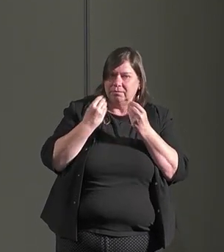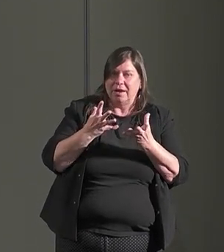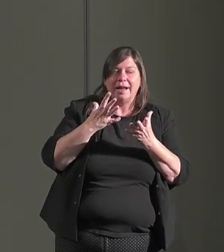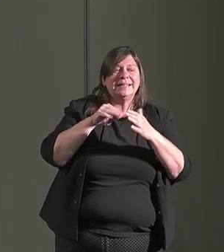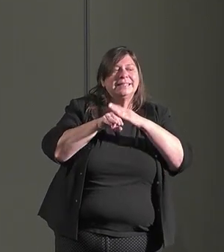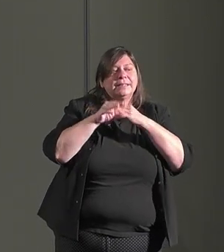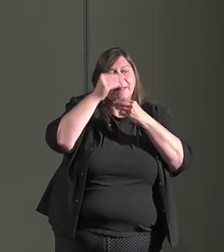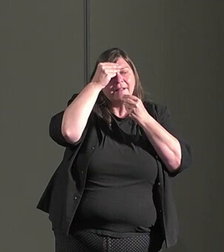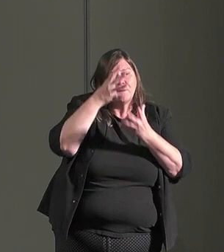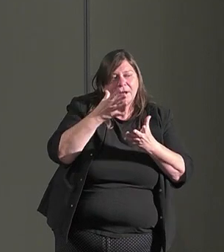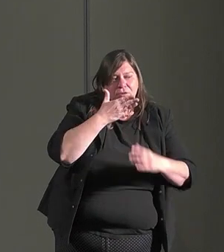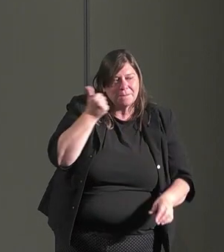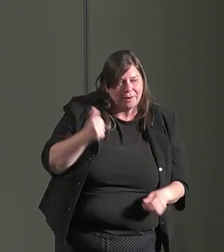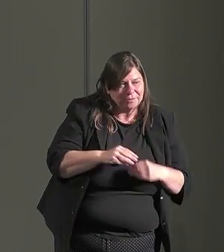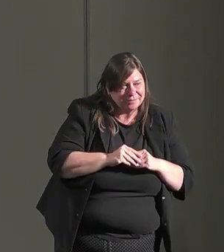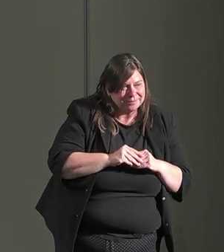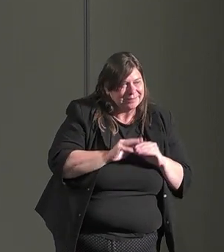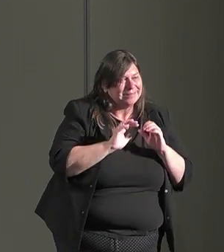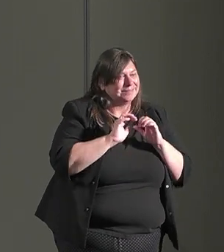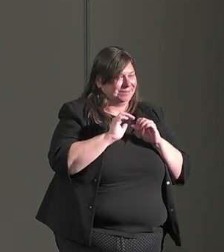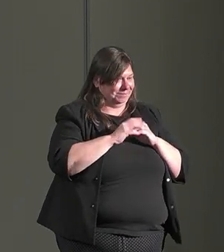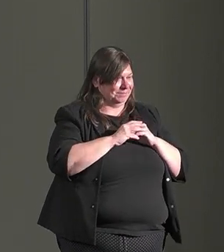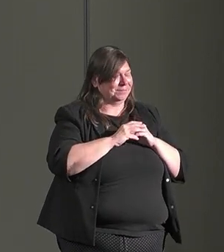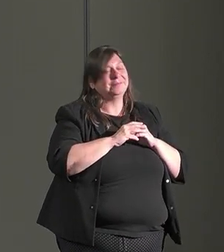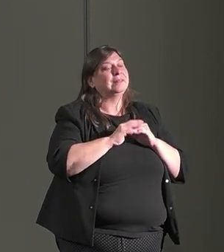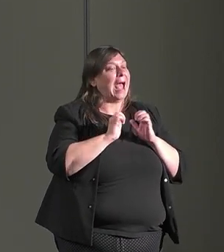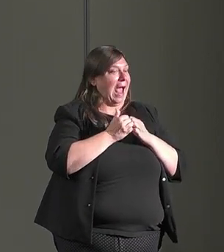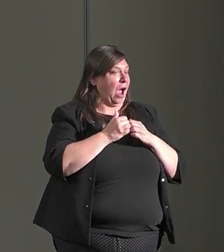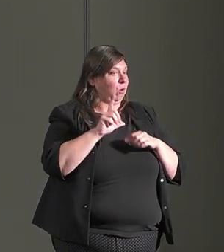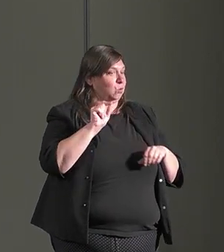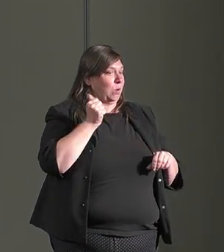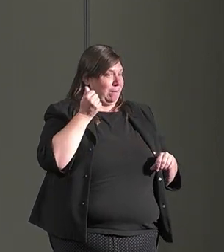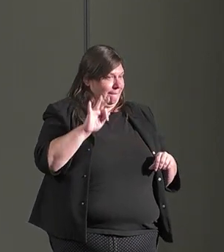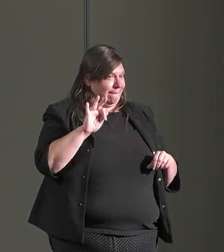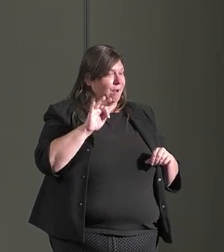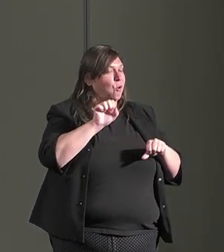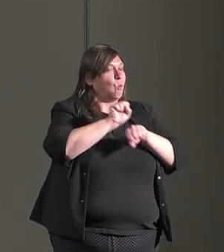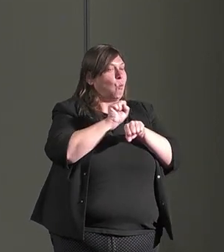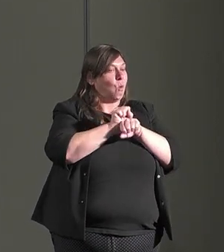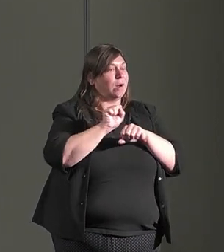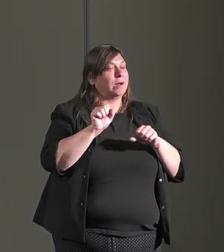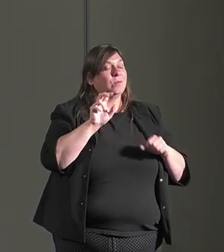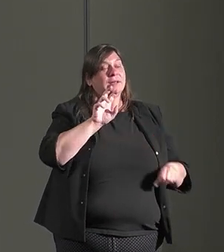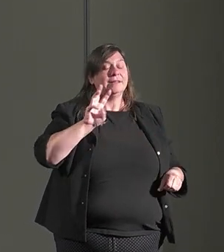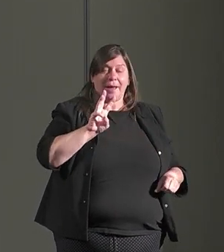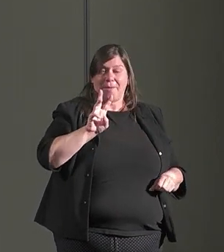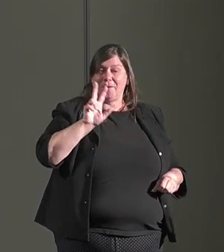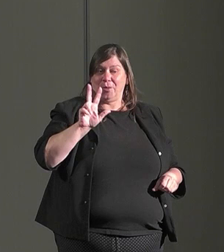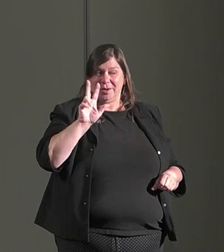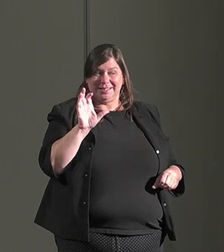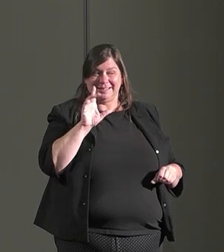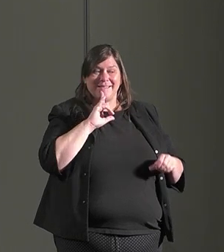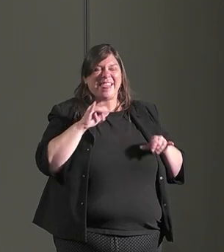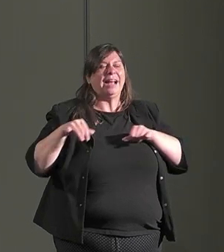So how do we do that? We started in 2019, working would W3C on a standard that is user